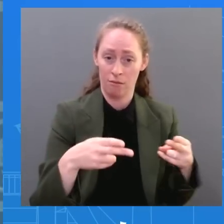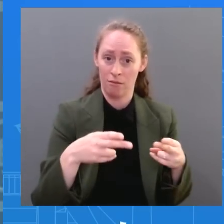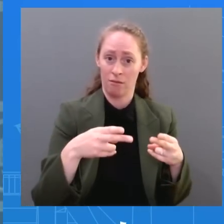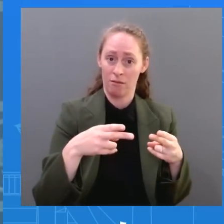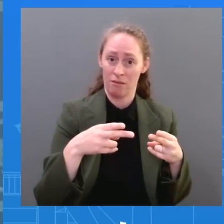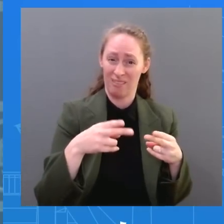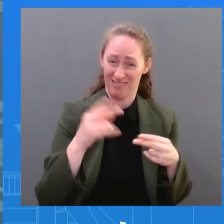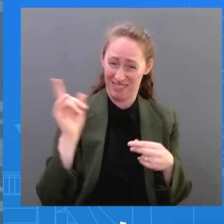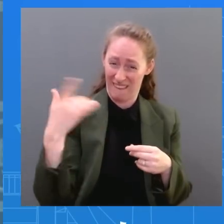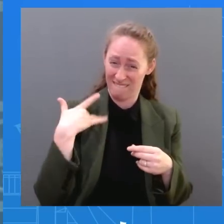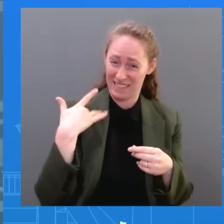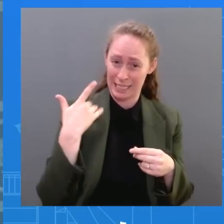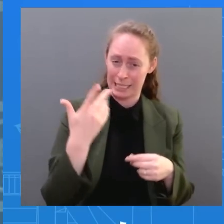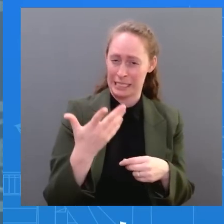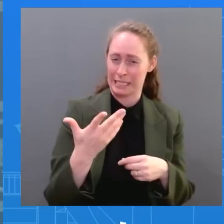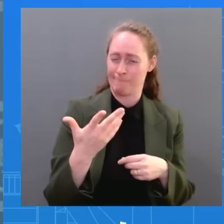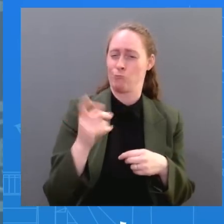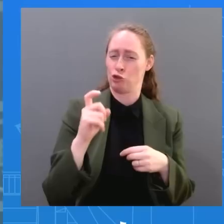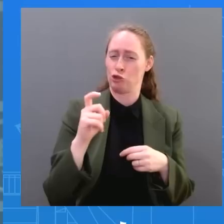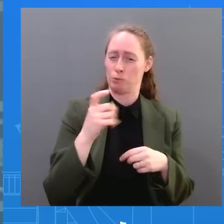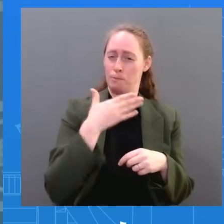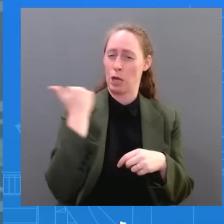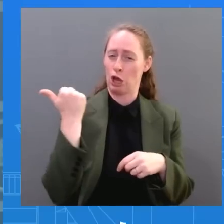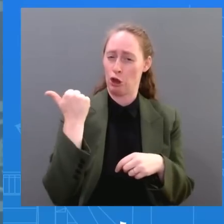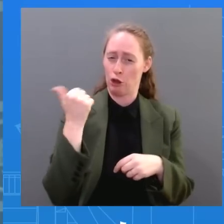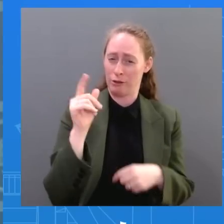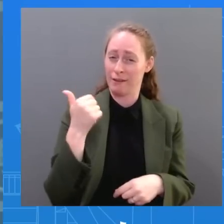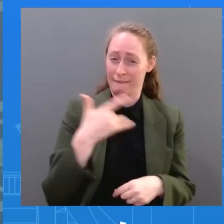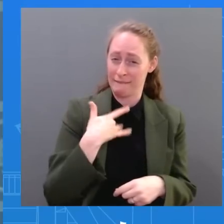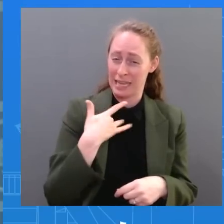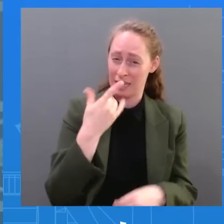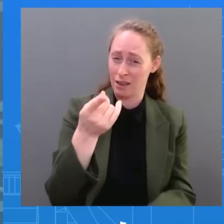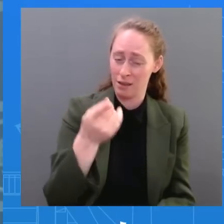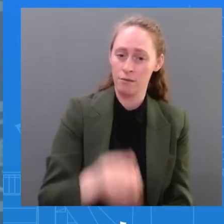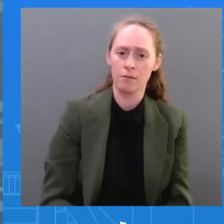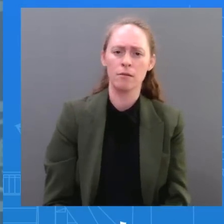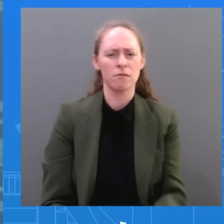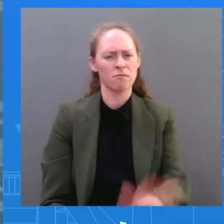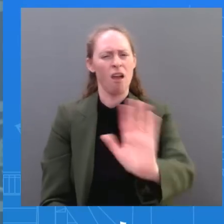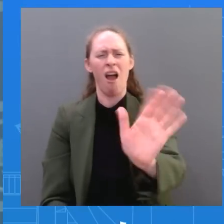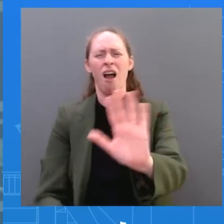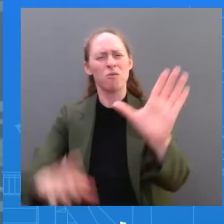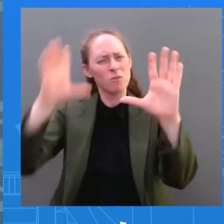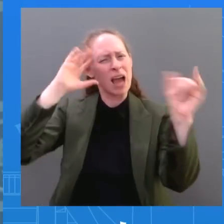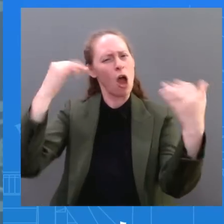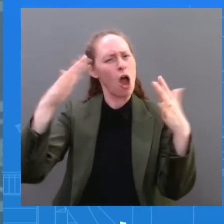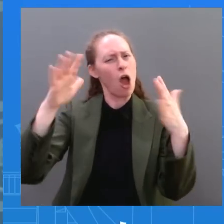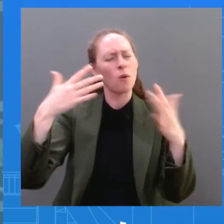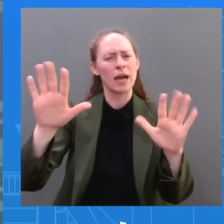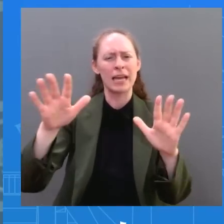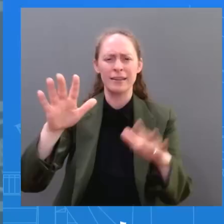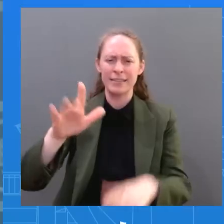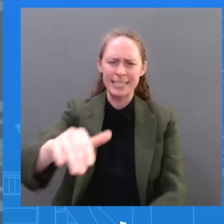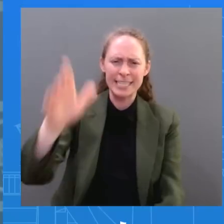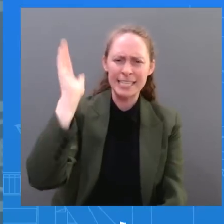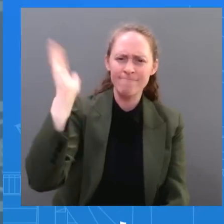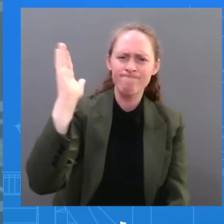urgently about a moment that currently exists in our country, which is a gun violence epidemic.